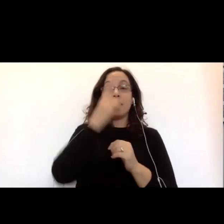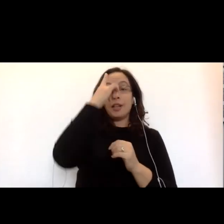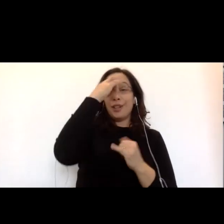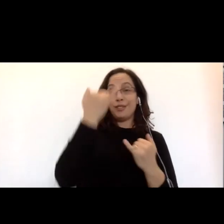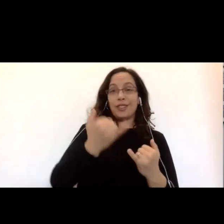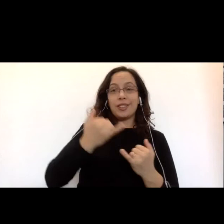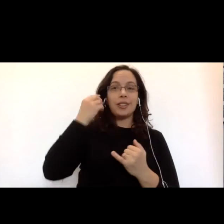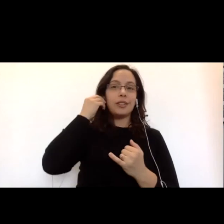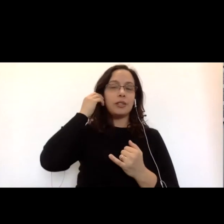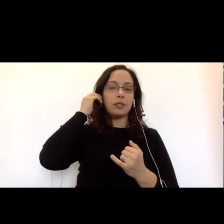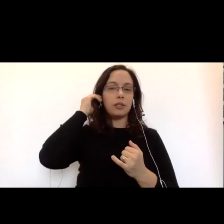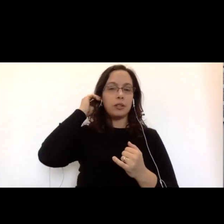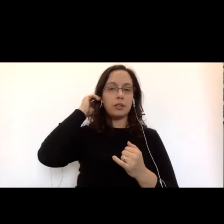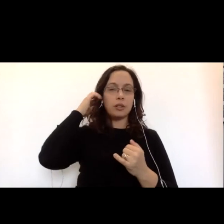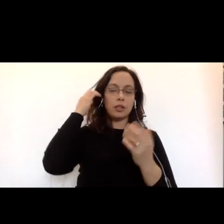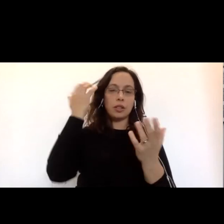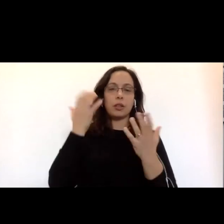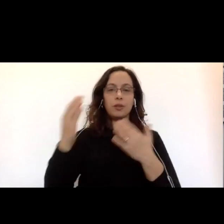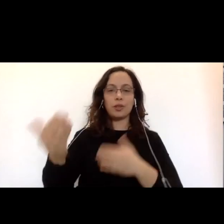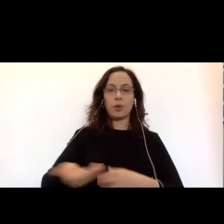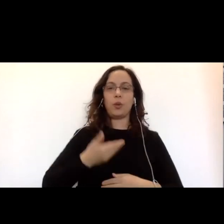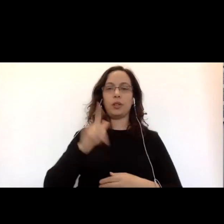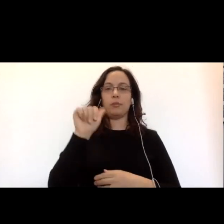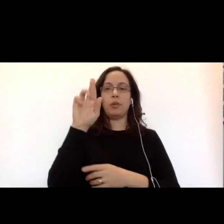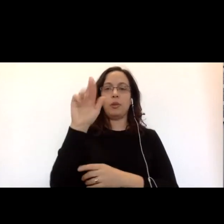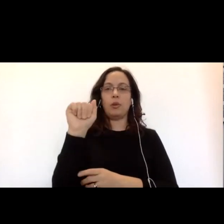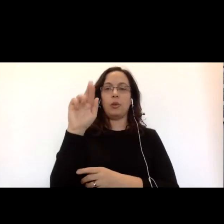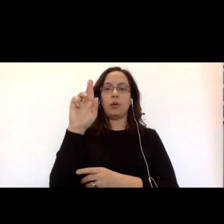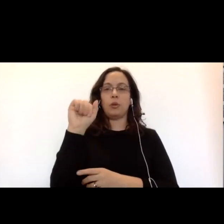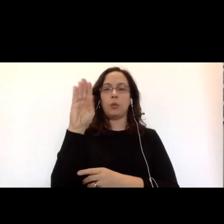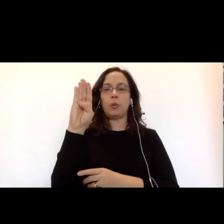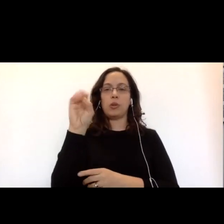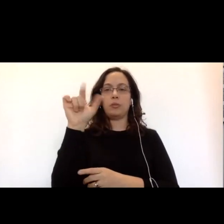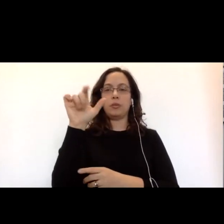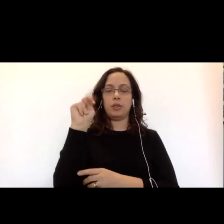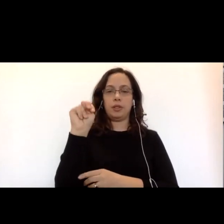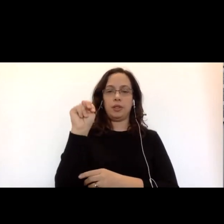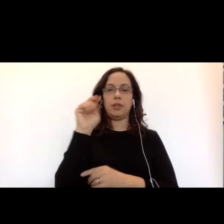I would like to welcome laura Robson who is Oliver McCourtney professor in History